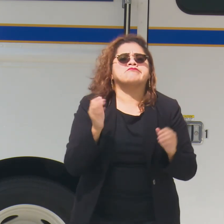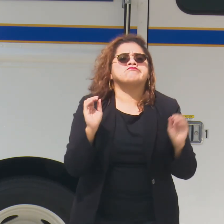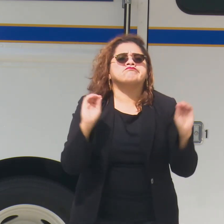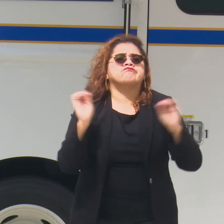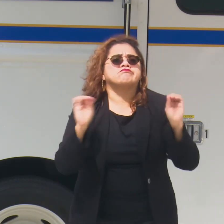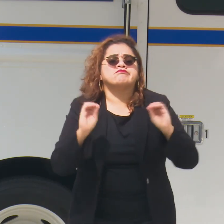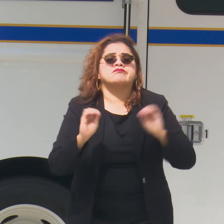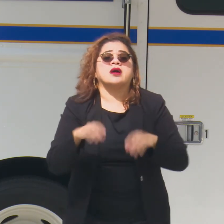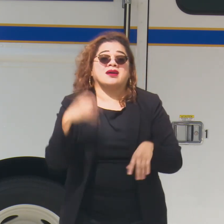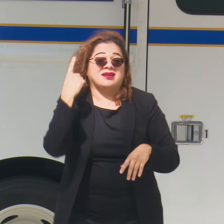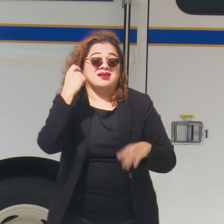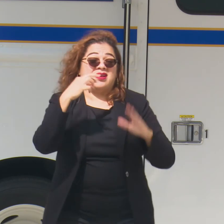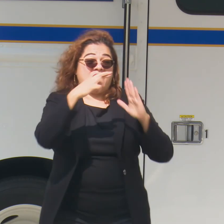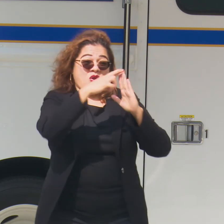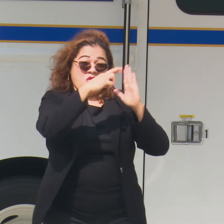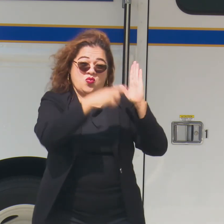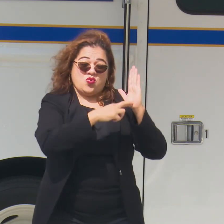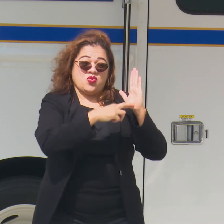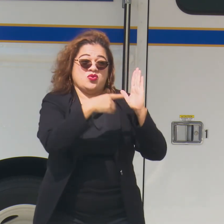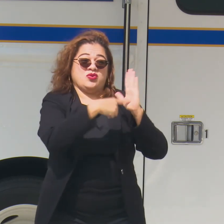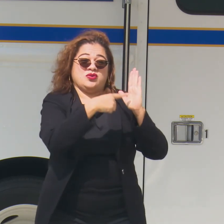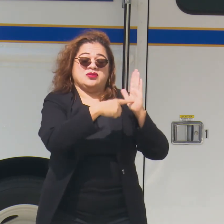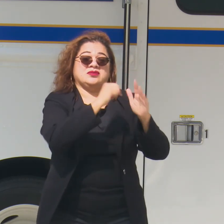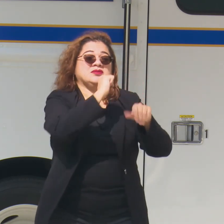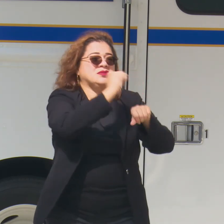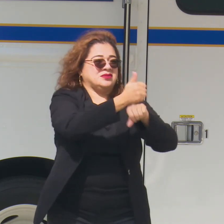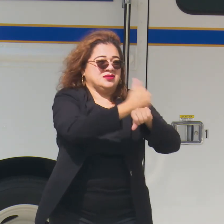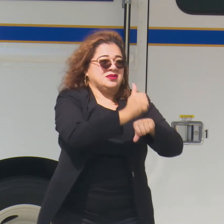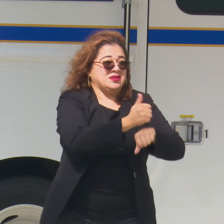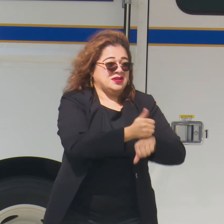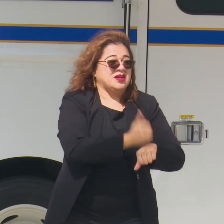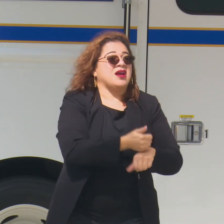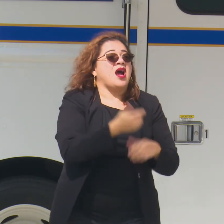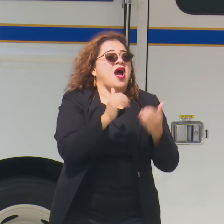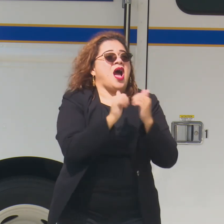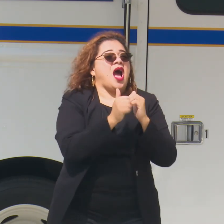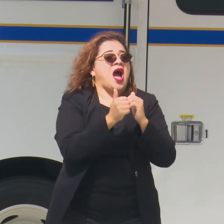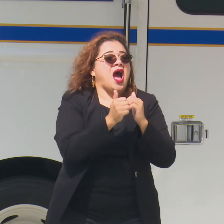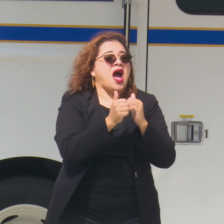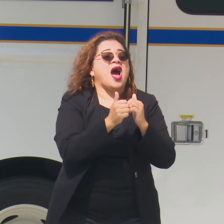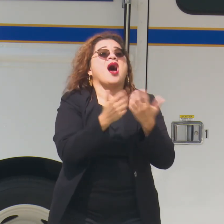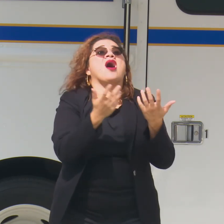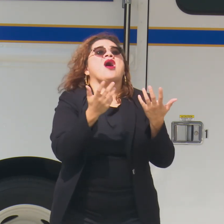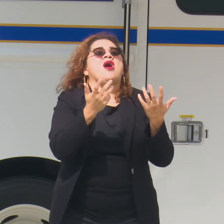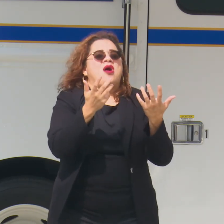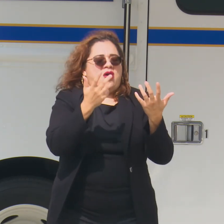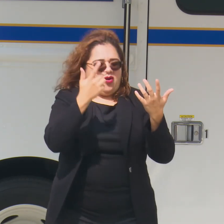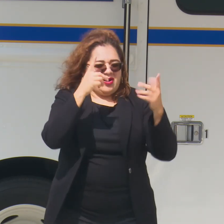on the pandemic response and are still waiting four hours. They're four hours away from testing and we still haven't figured it out in rural